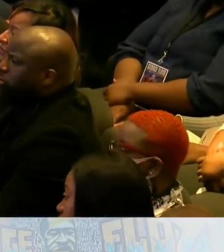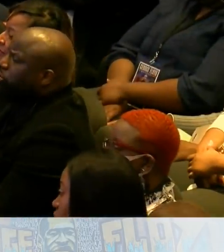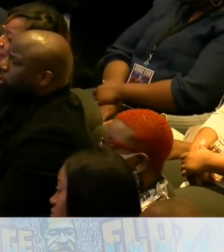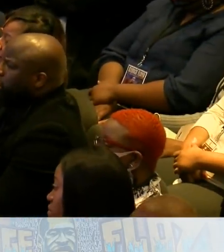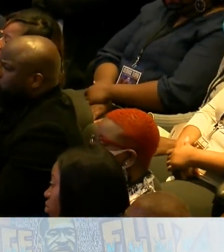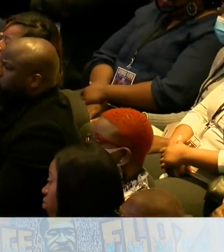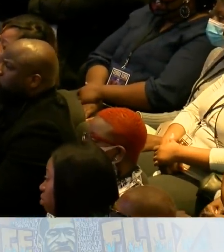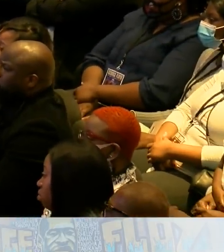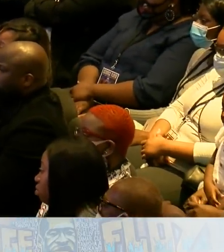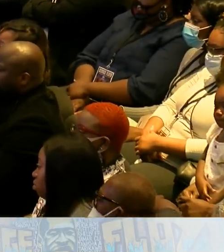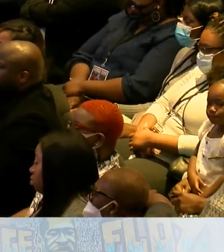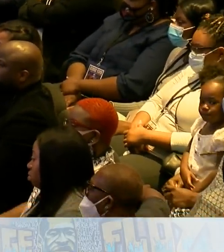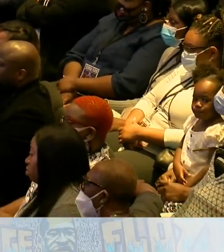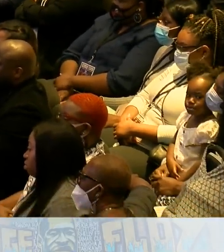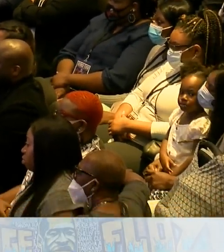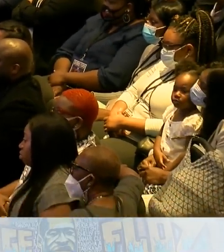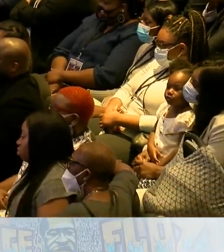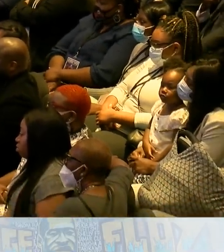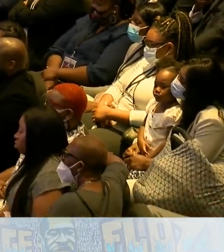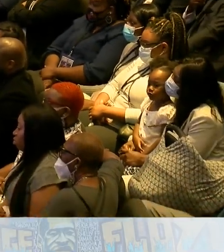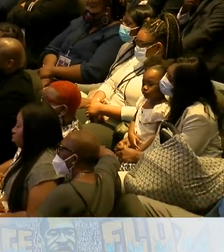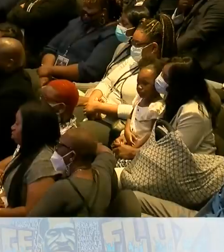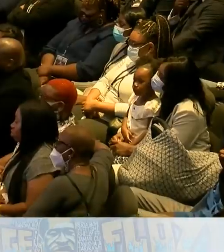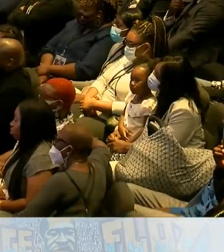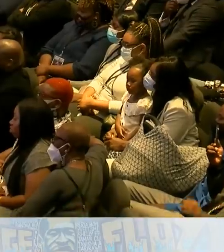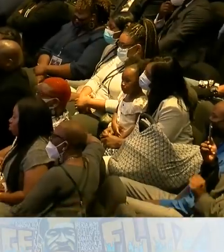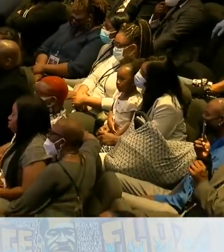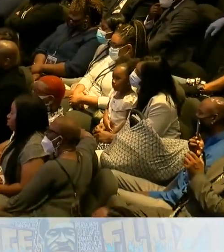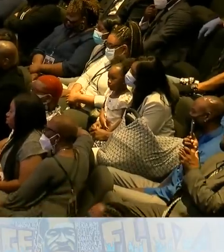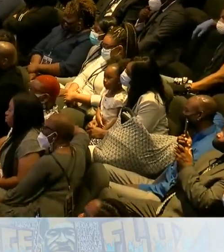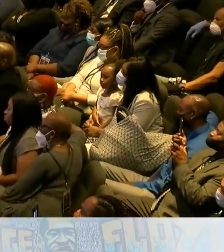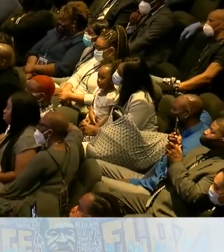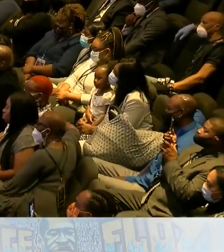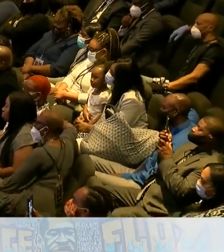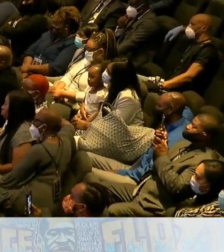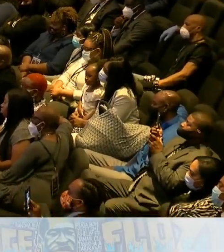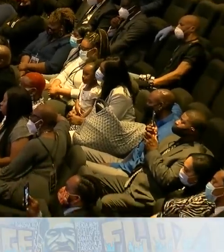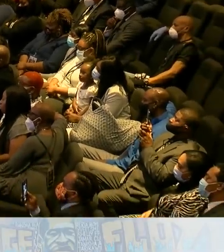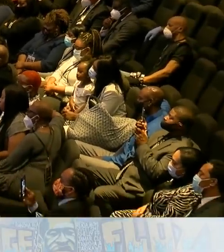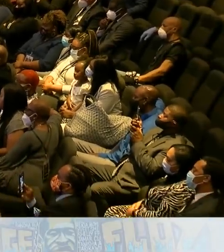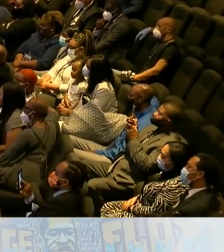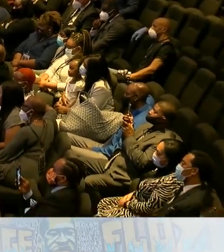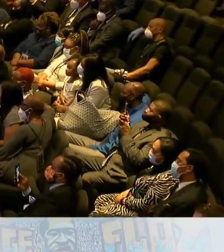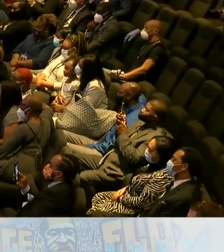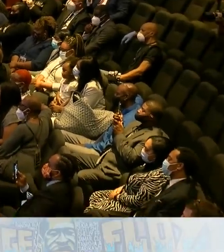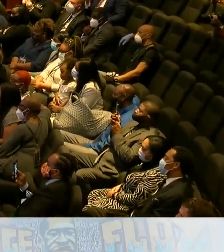BUT IF I AM HONEST ABOUT IT, WE ARE MORE CONCERNED ABOUT HIS CHILDREN, HIS GRANDCHILDREN.